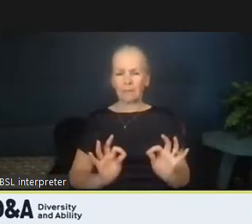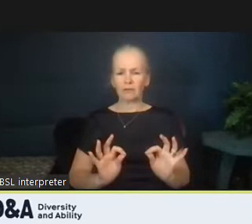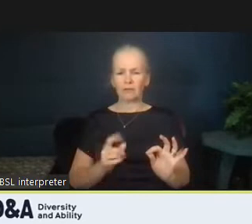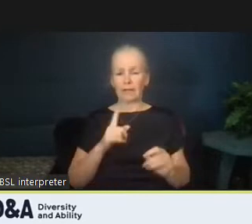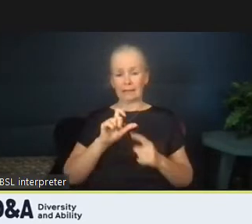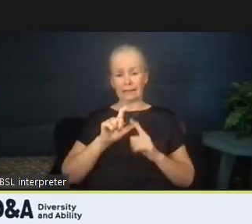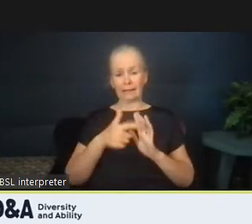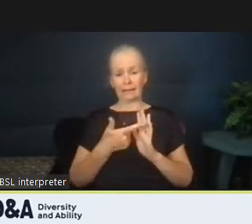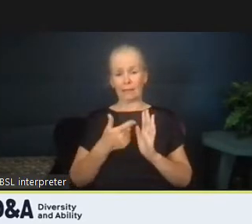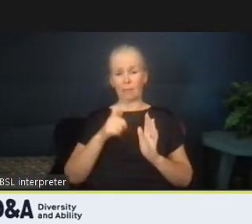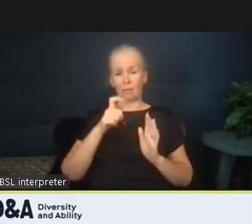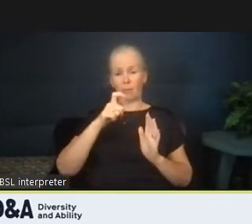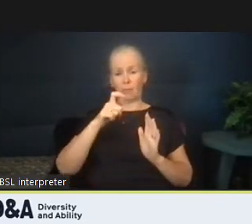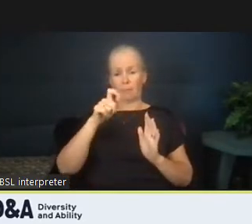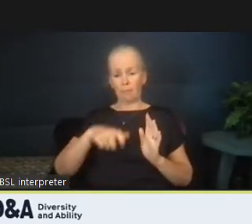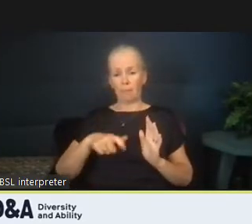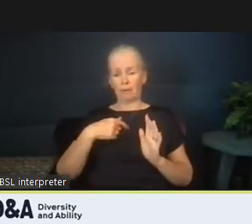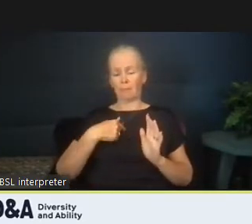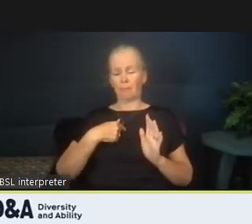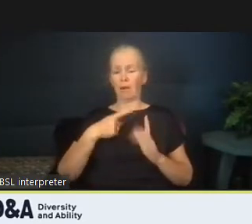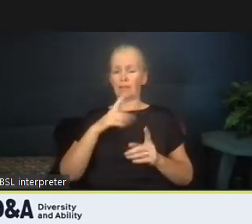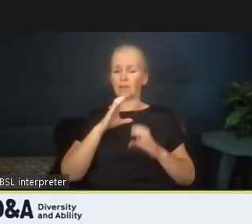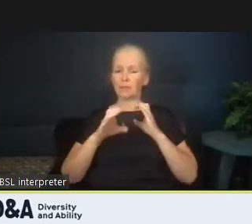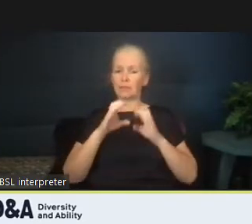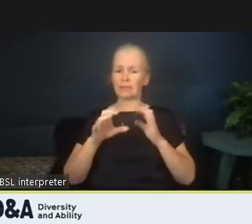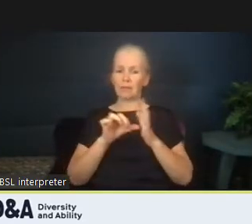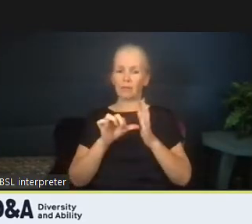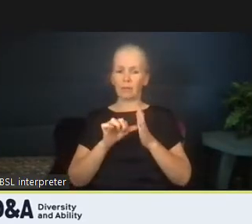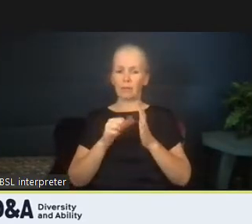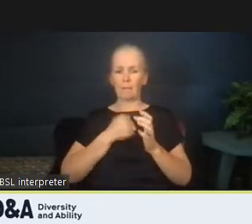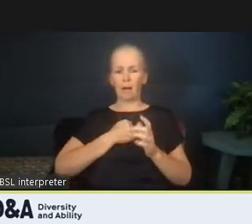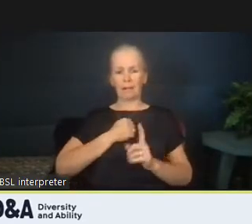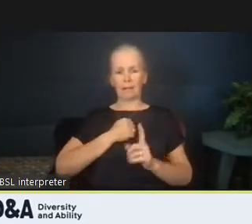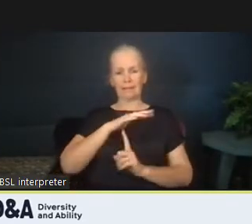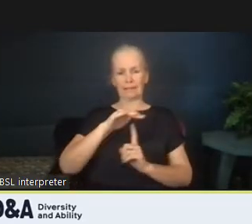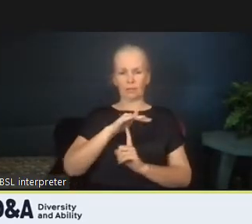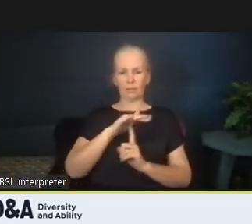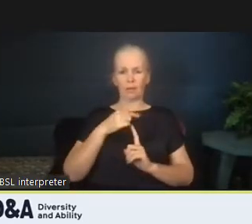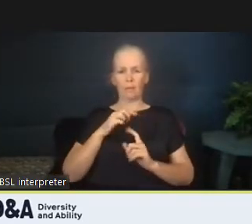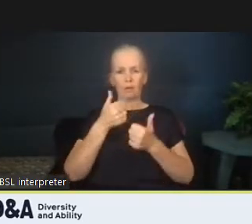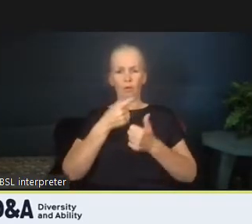person my communicative barriers are unique to my situation. I'm a very good public speaker,